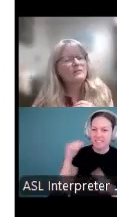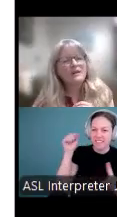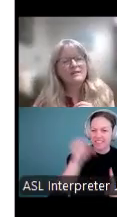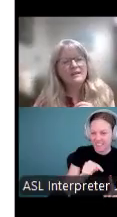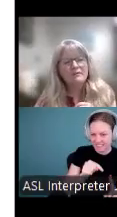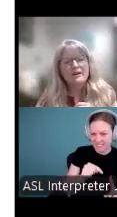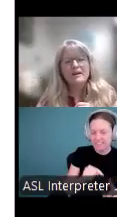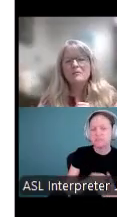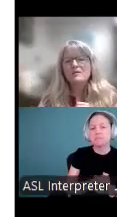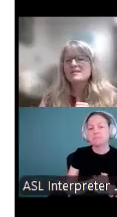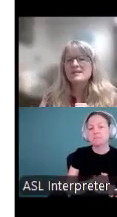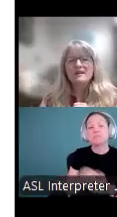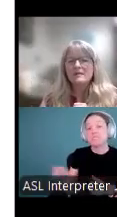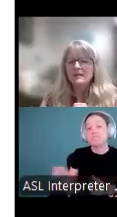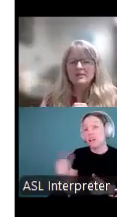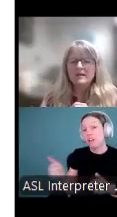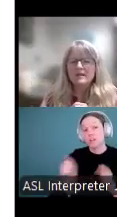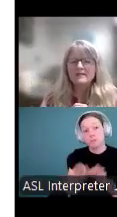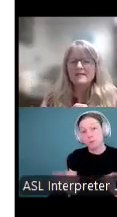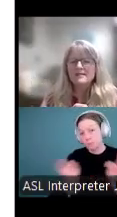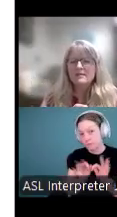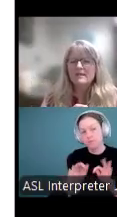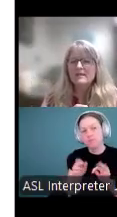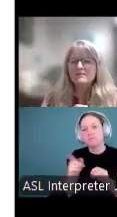other big thing for him was not being able to recognize when he